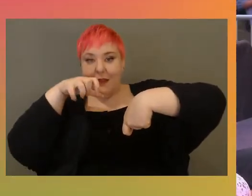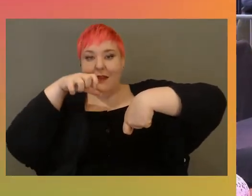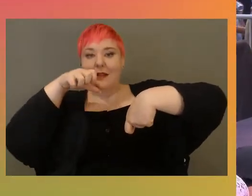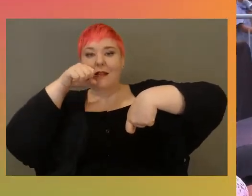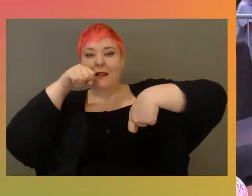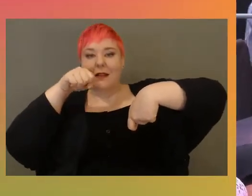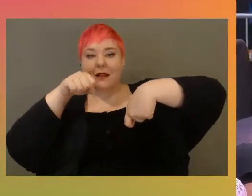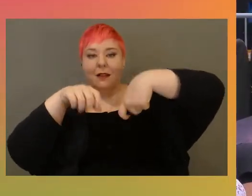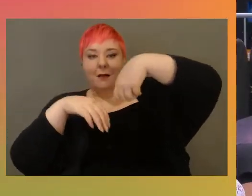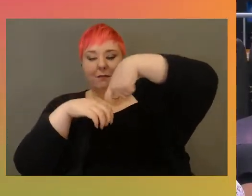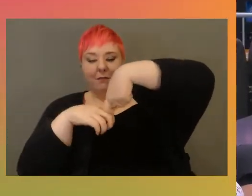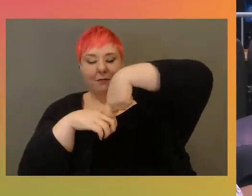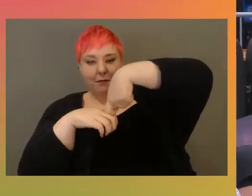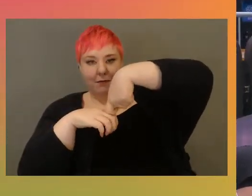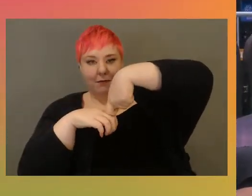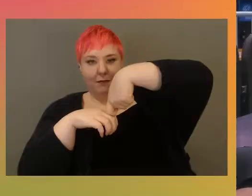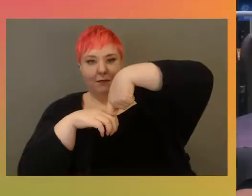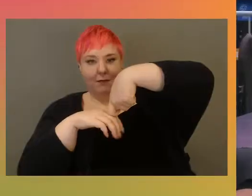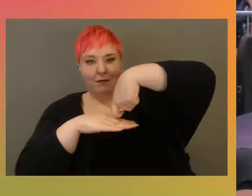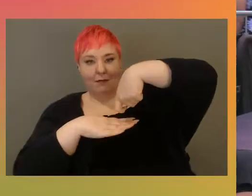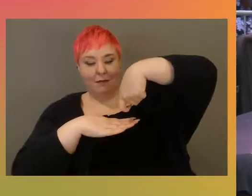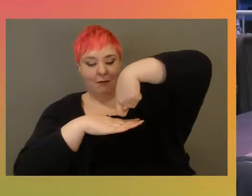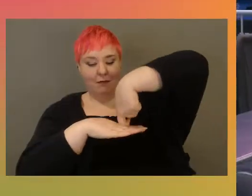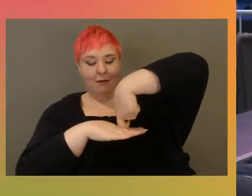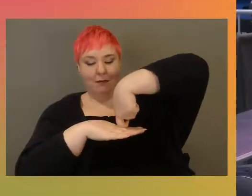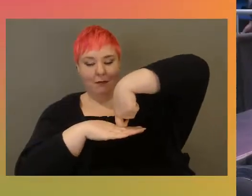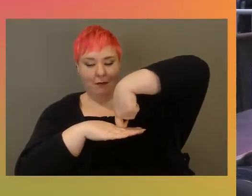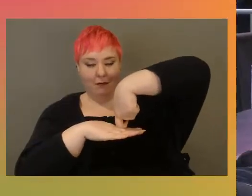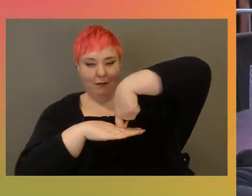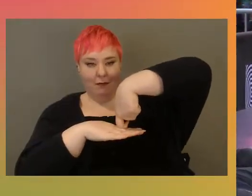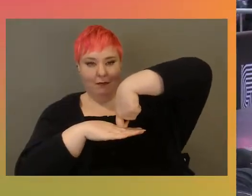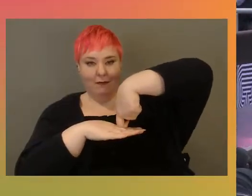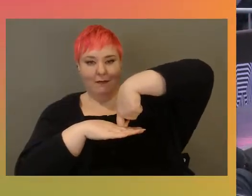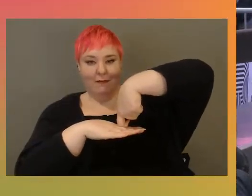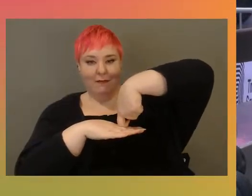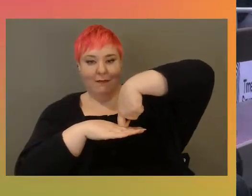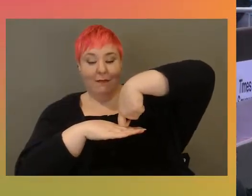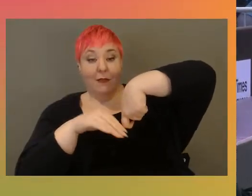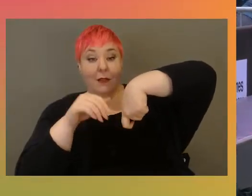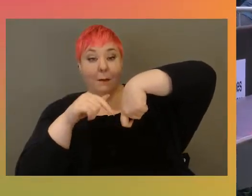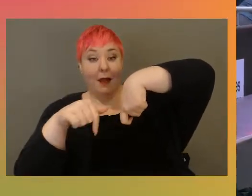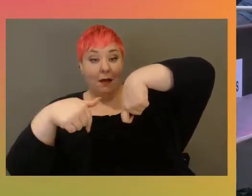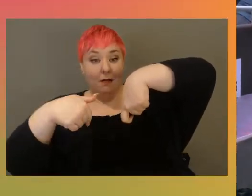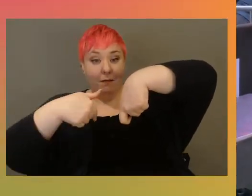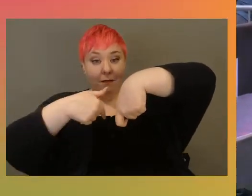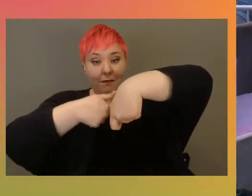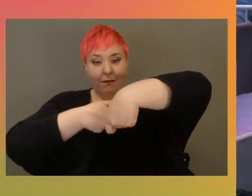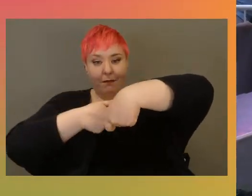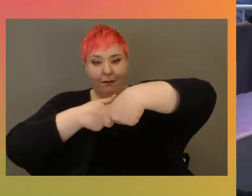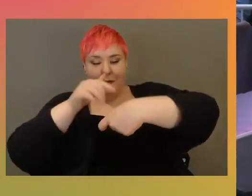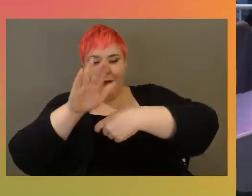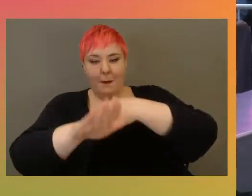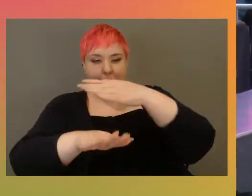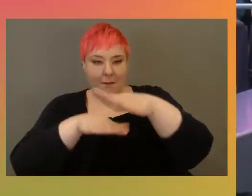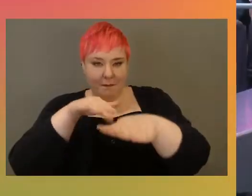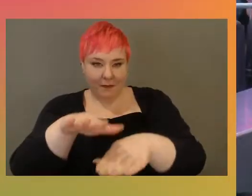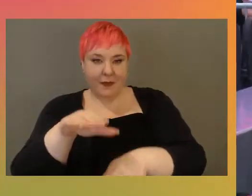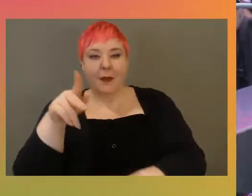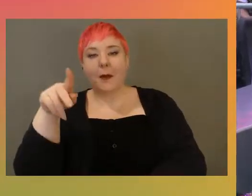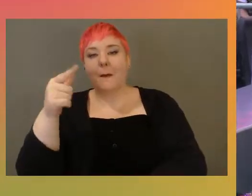KNEE TO THE NOSE. WITH YOUR INHALATION, SET THE